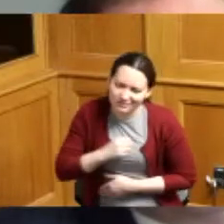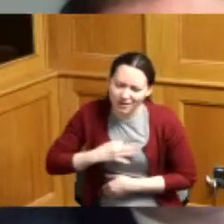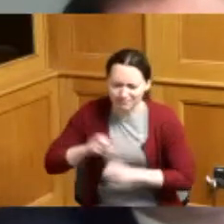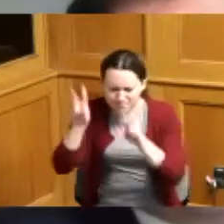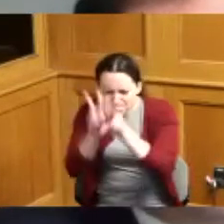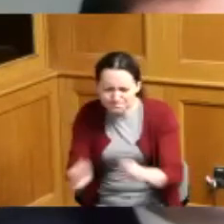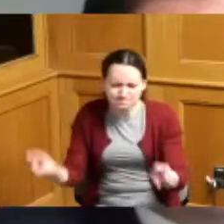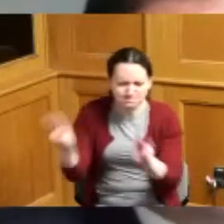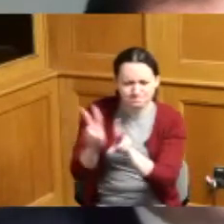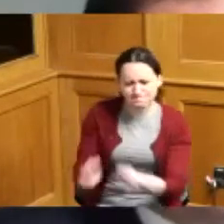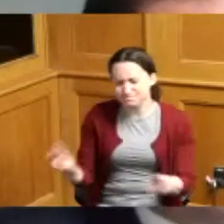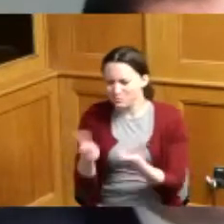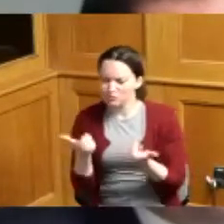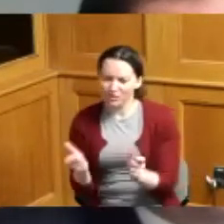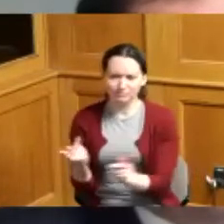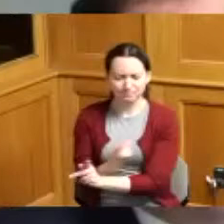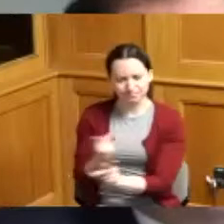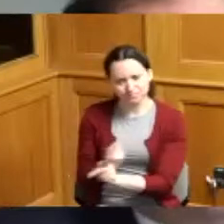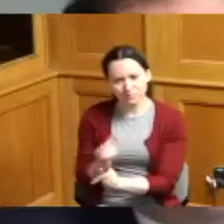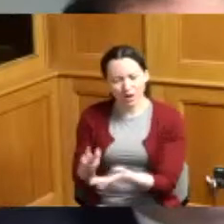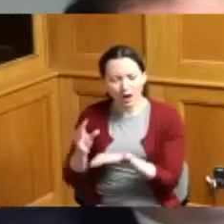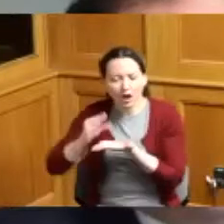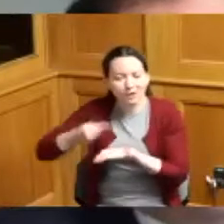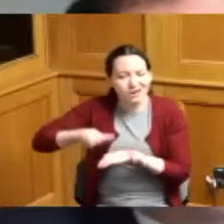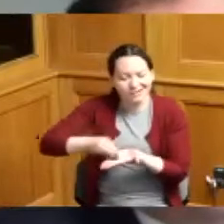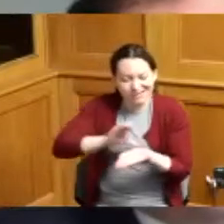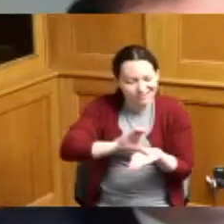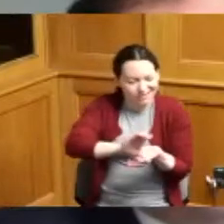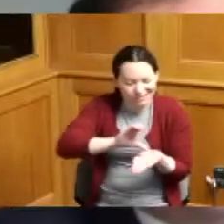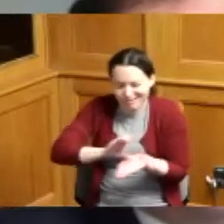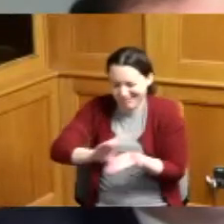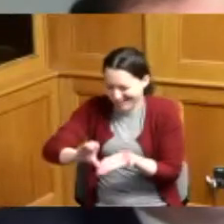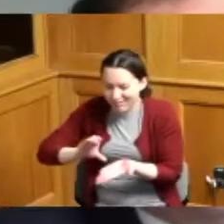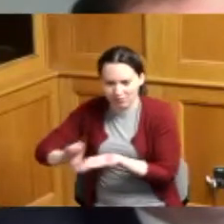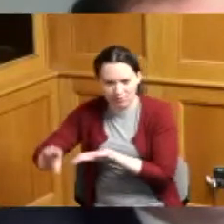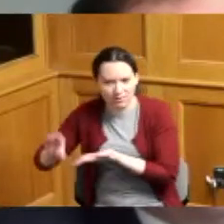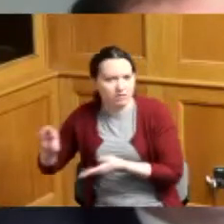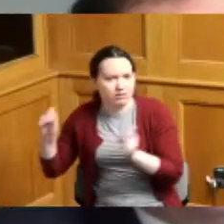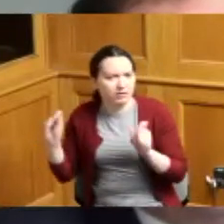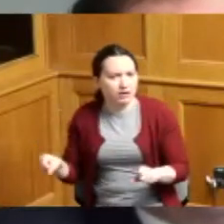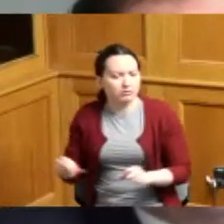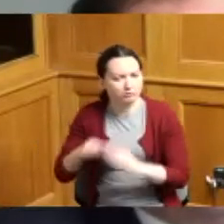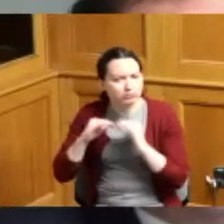sure that we are allocating these expenses and doing it in such a way that we uh maintain as high